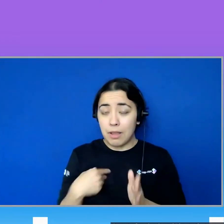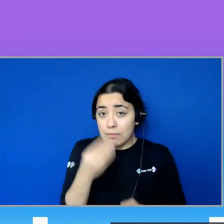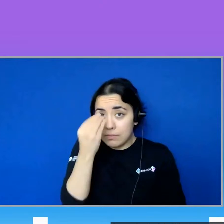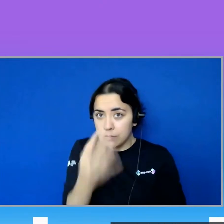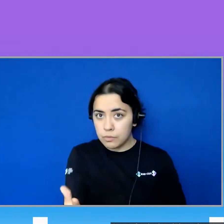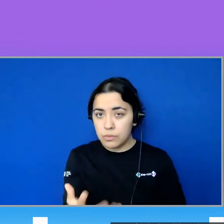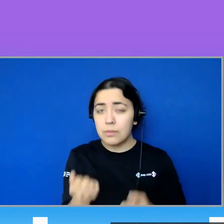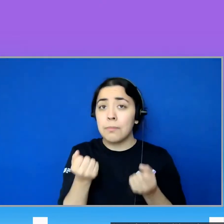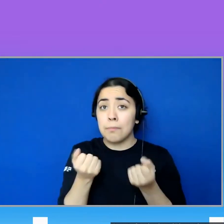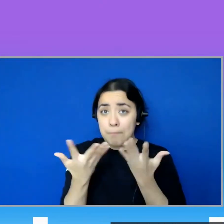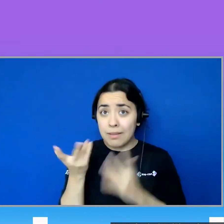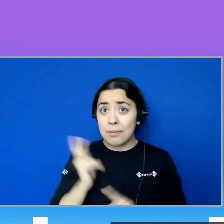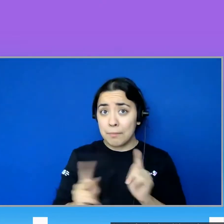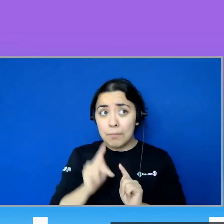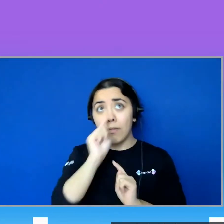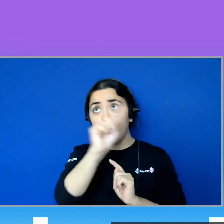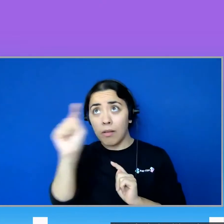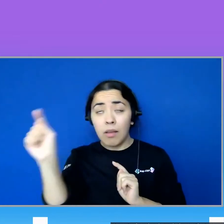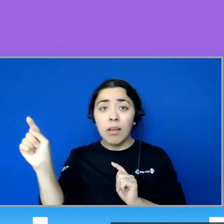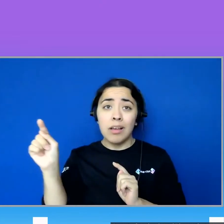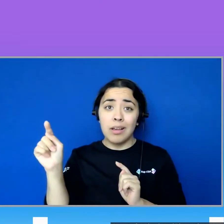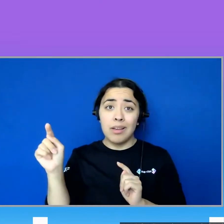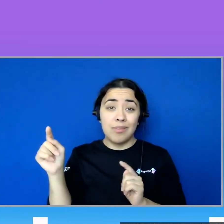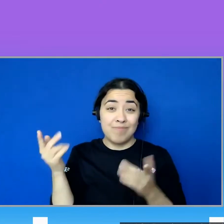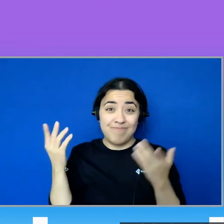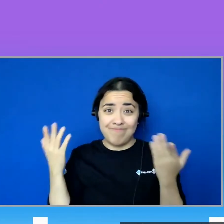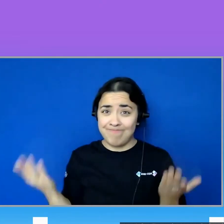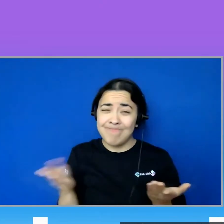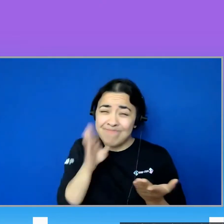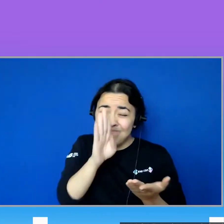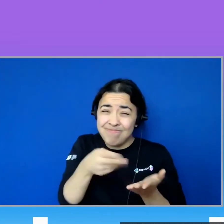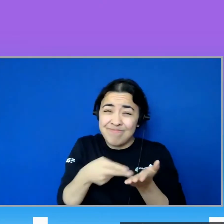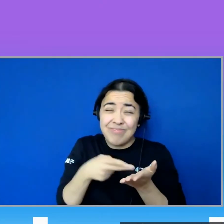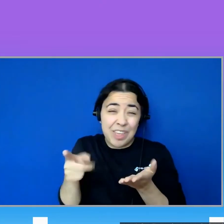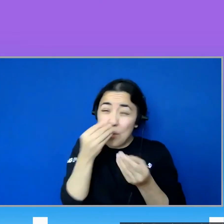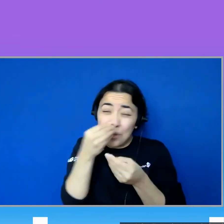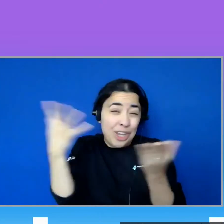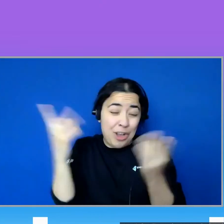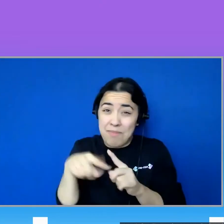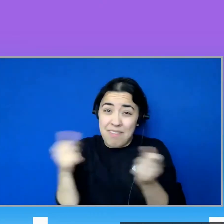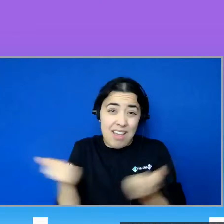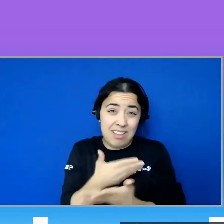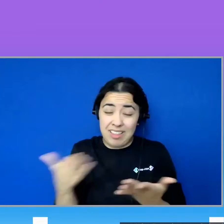there are many people that just